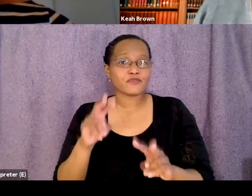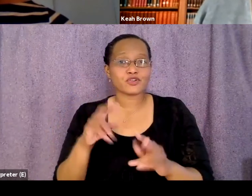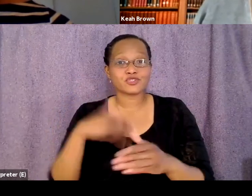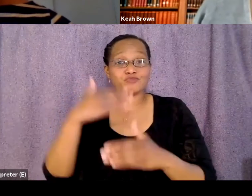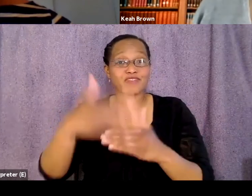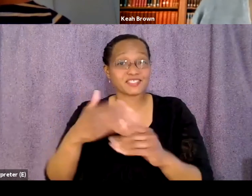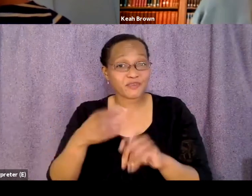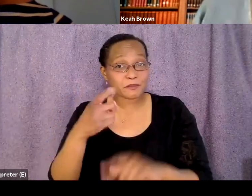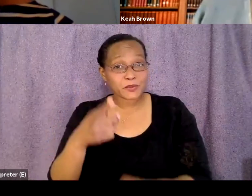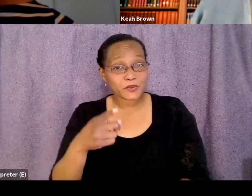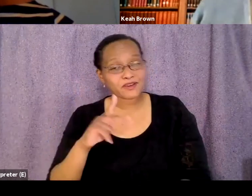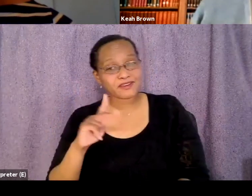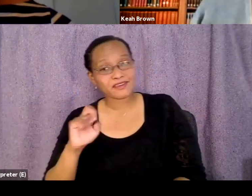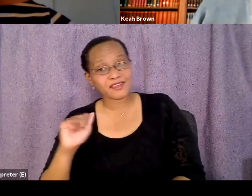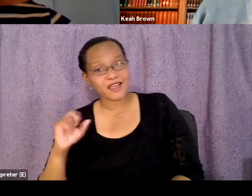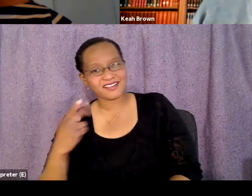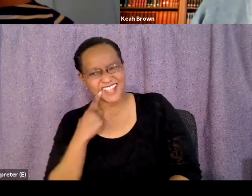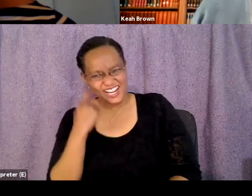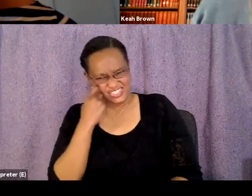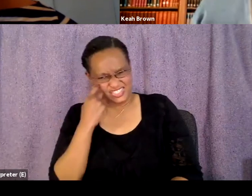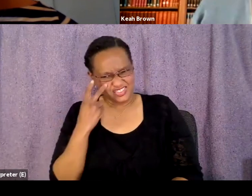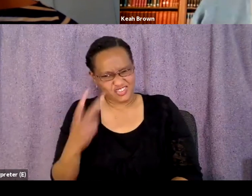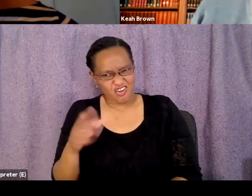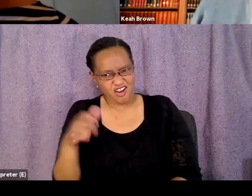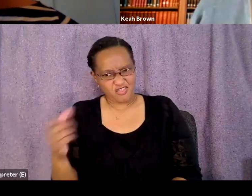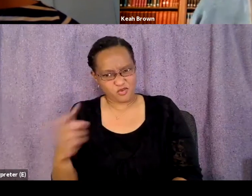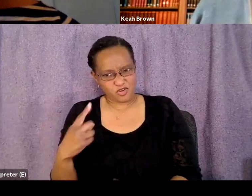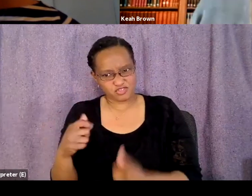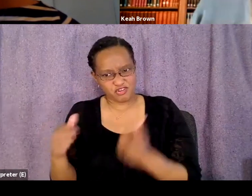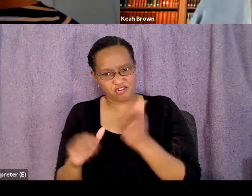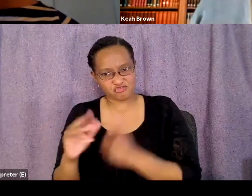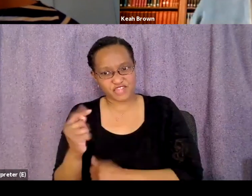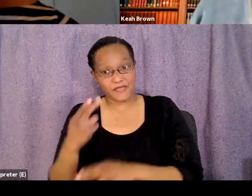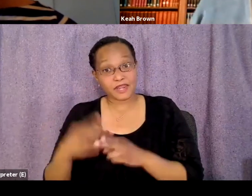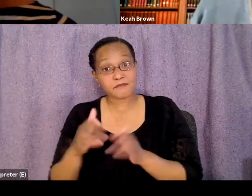Keah Brown: Yes, and again somebody I just saw somebody asked the name of my book is the Pretty One, unlike